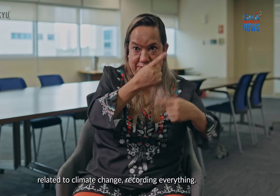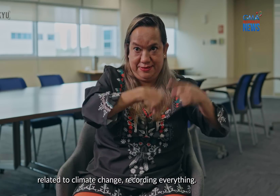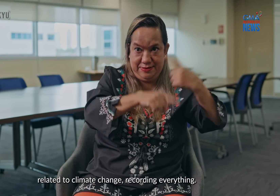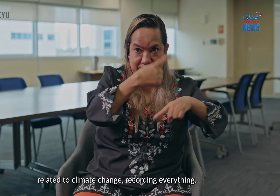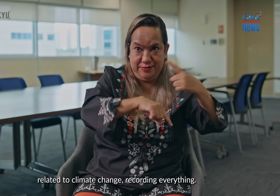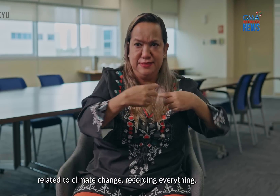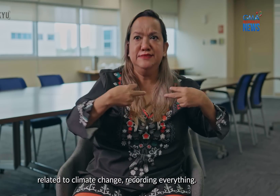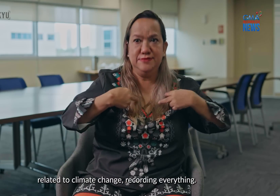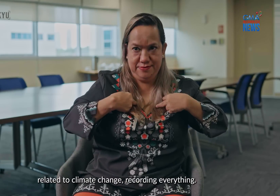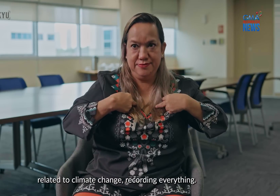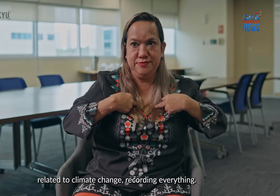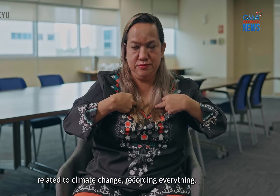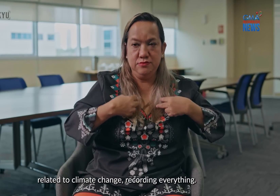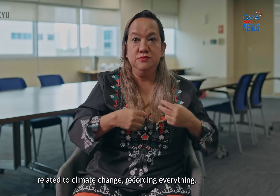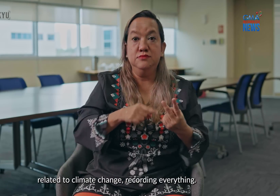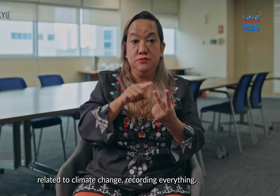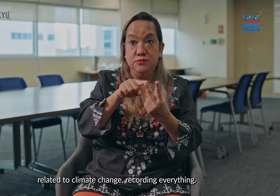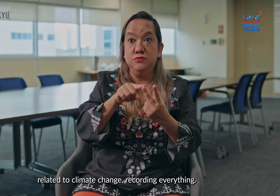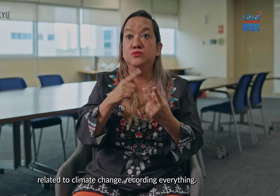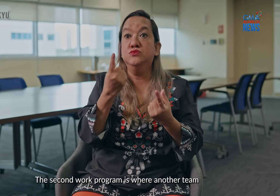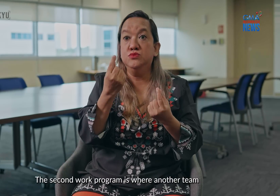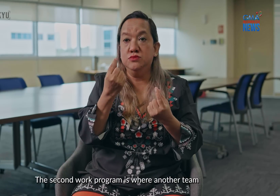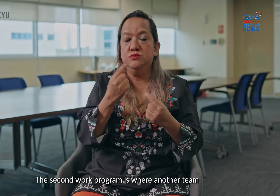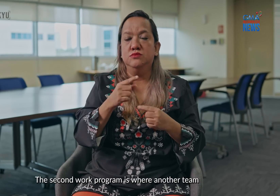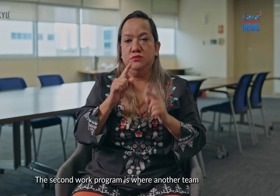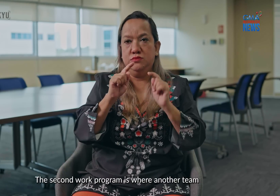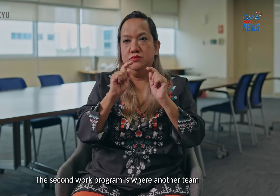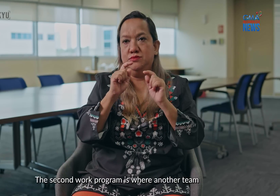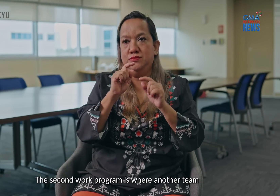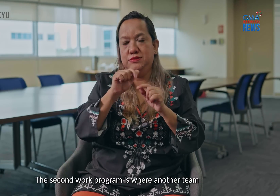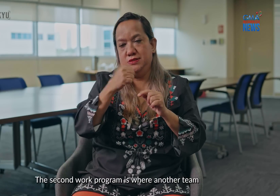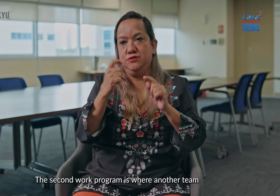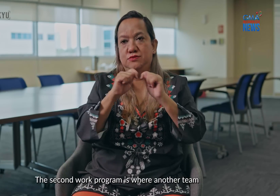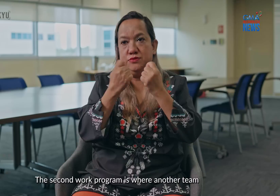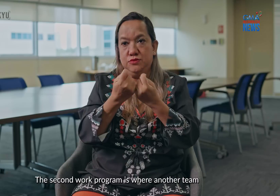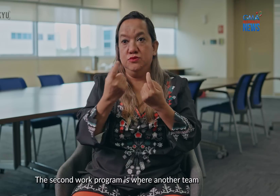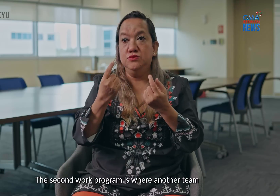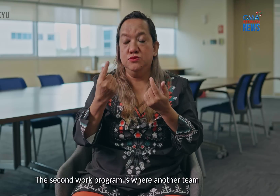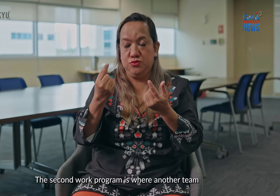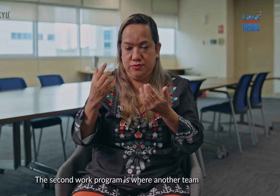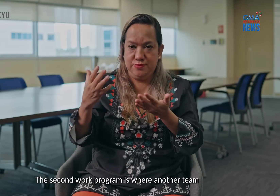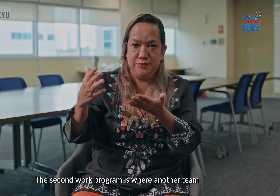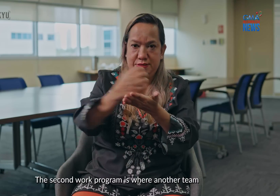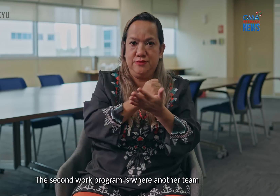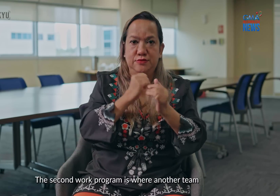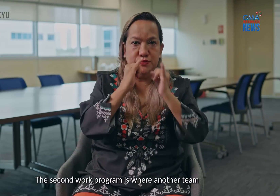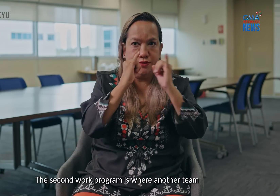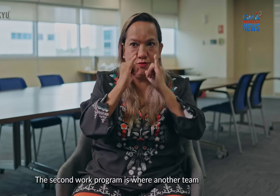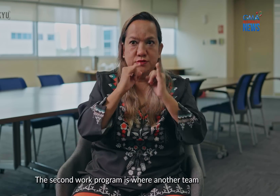developing new signs. This means they visit different areas to collect signs